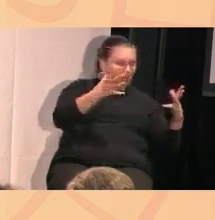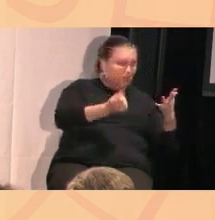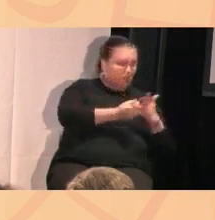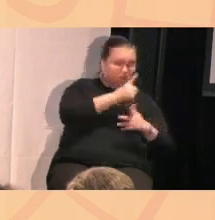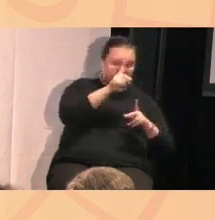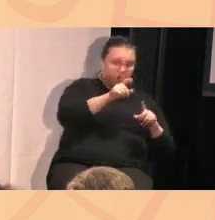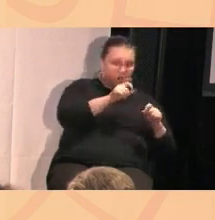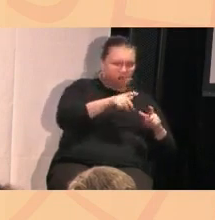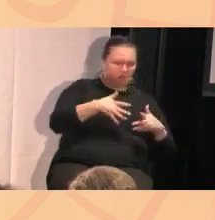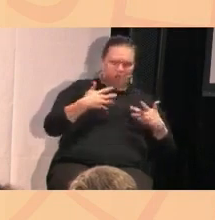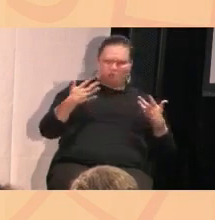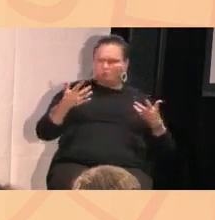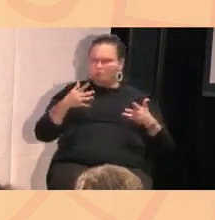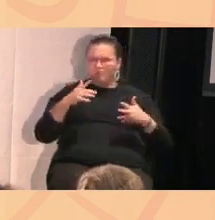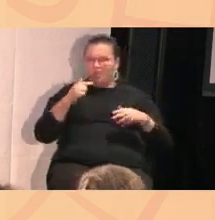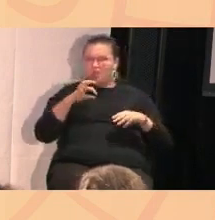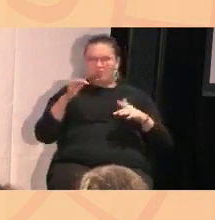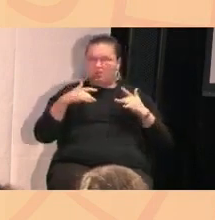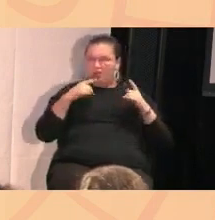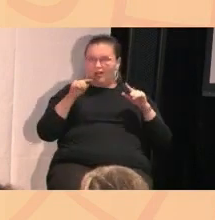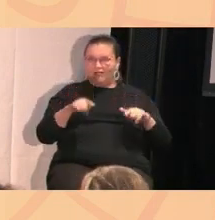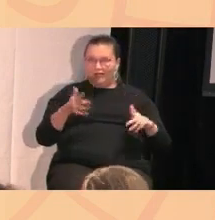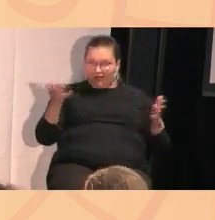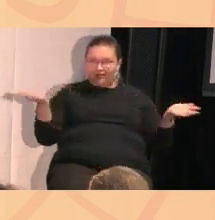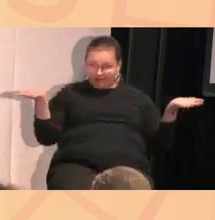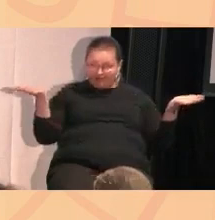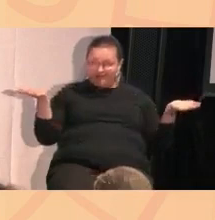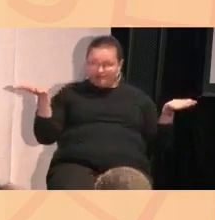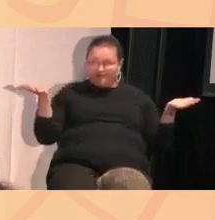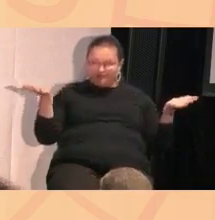In Aboriginal lives in Australia, what happened in 1922?